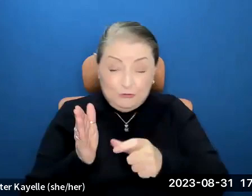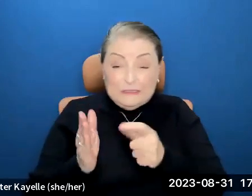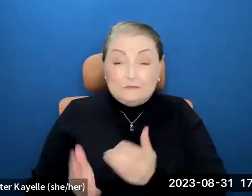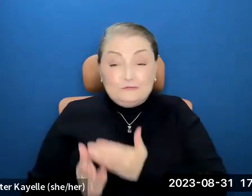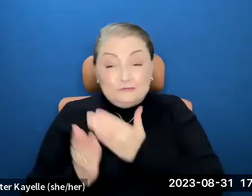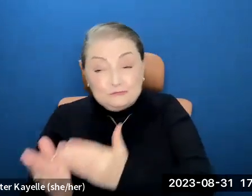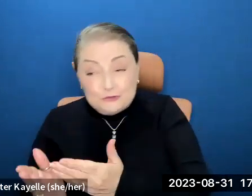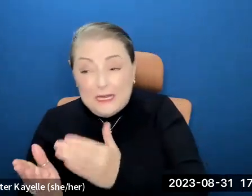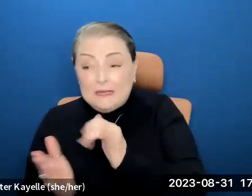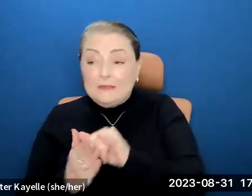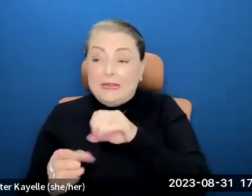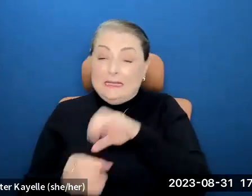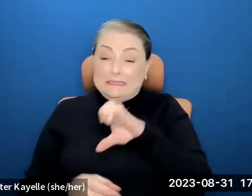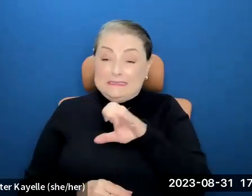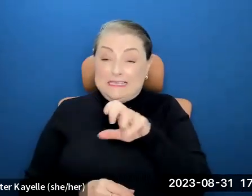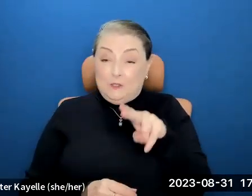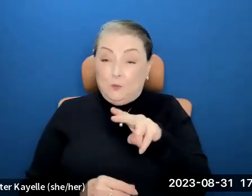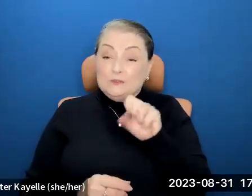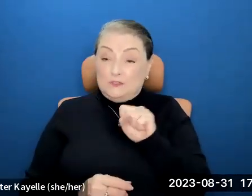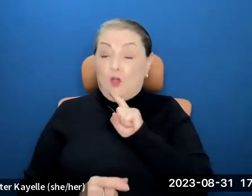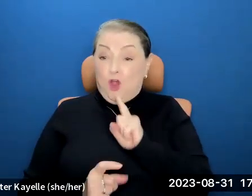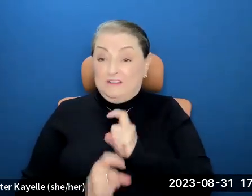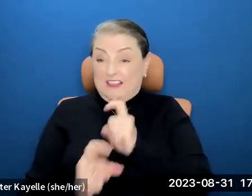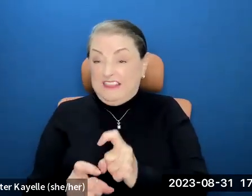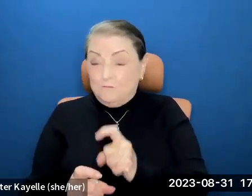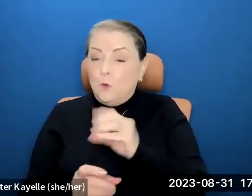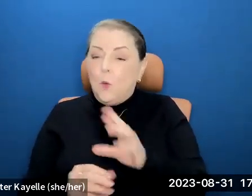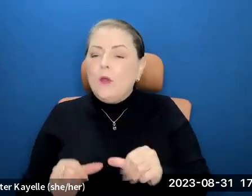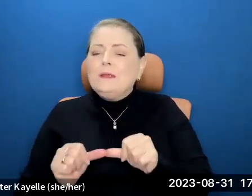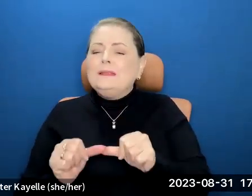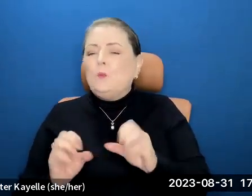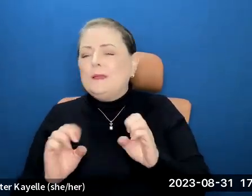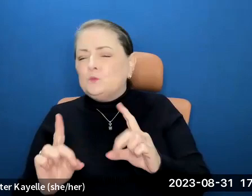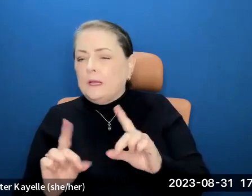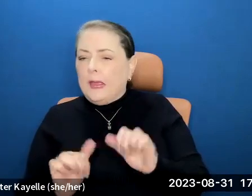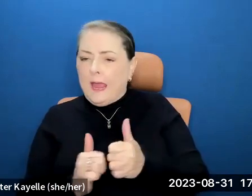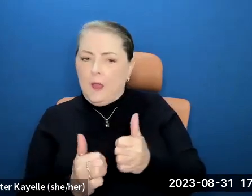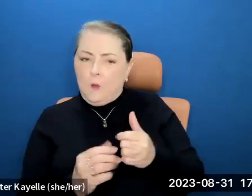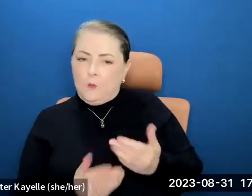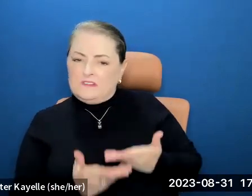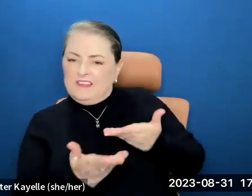that in which ceu delivered CEUs are delivered or continuing education is delivered seem to have an